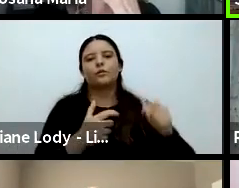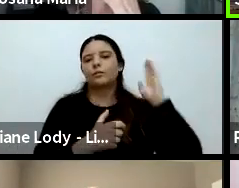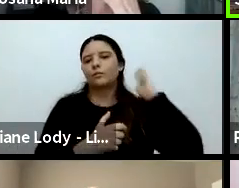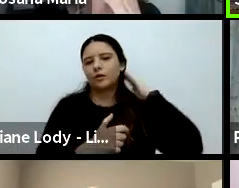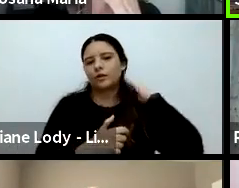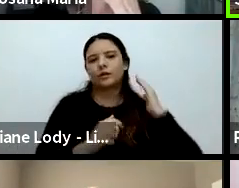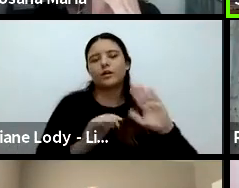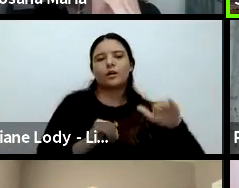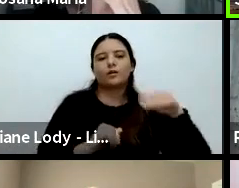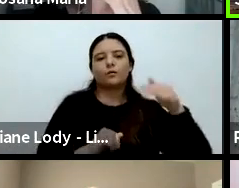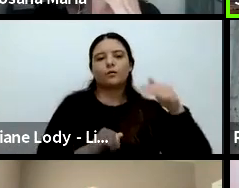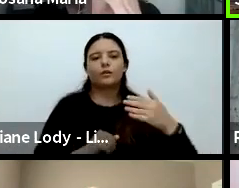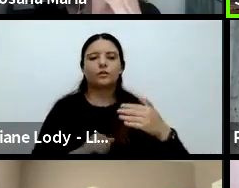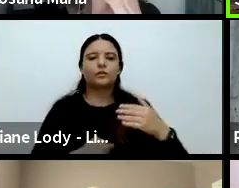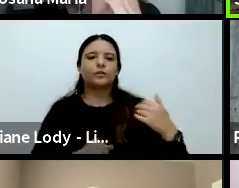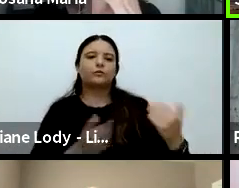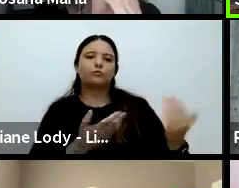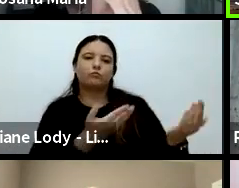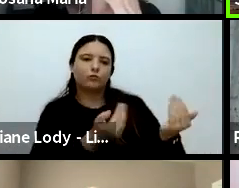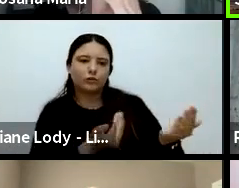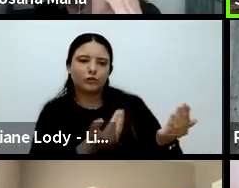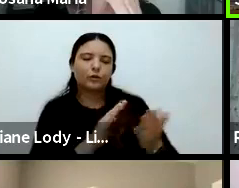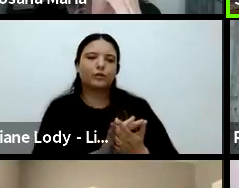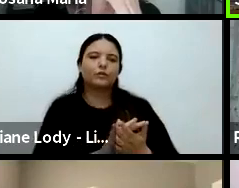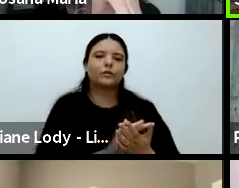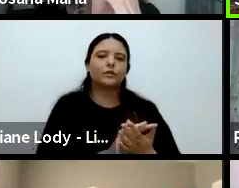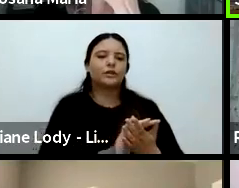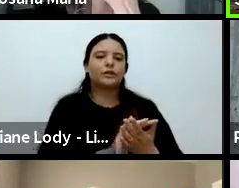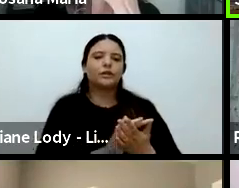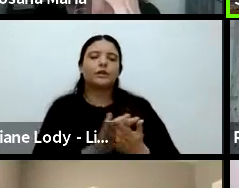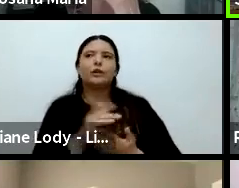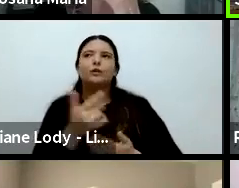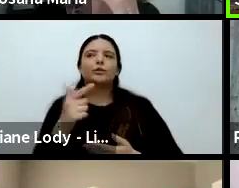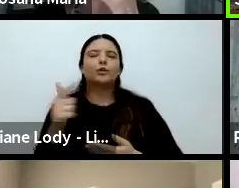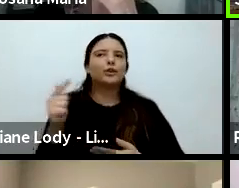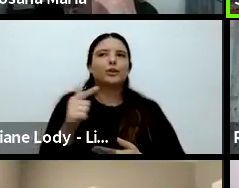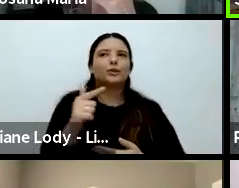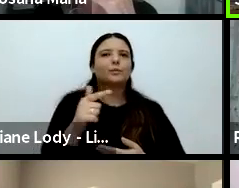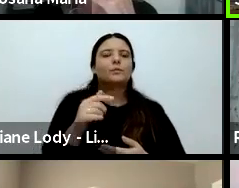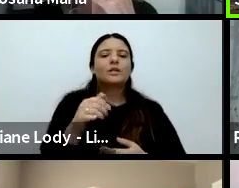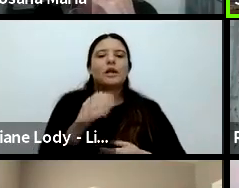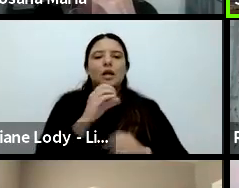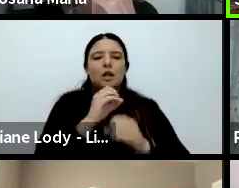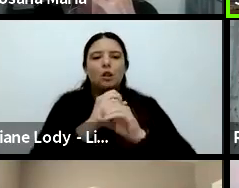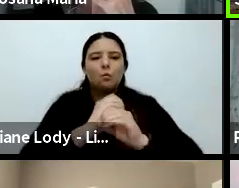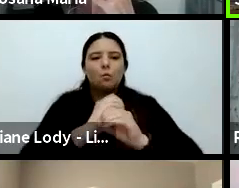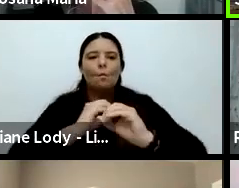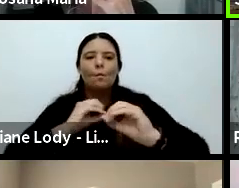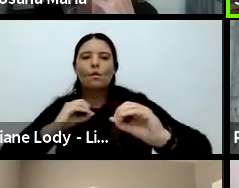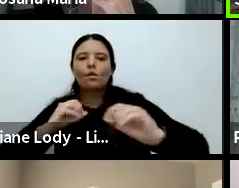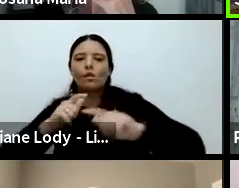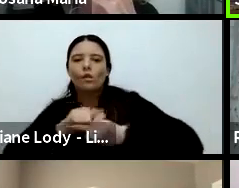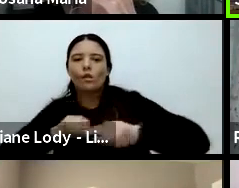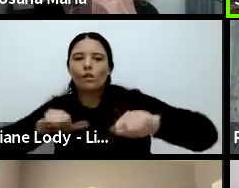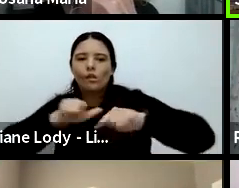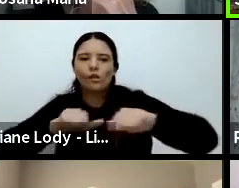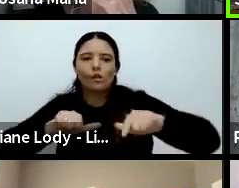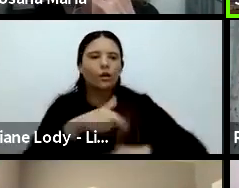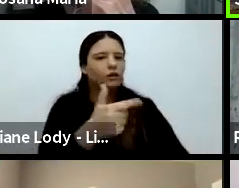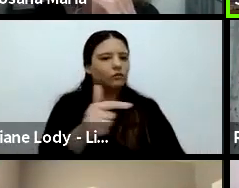So when she was a young girl. l she, there wasn't any l she, there wasn't any plumbing where she lived and where she lived and everything , you know, at her school , you know, at her school there